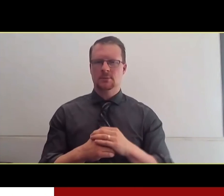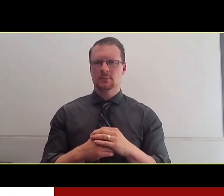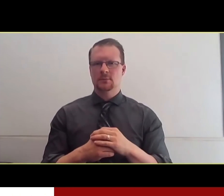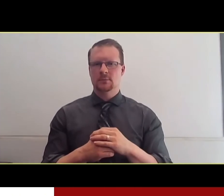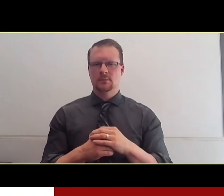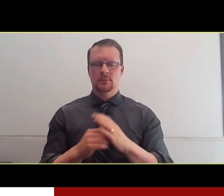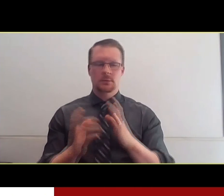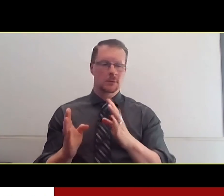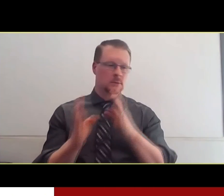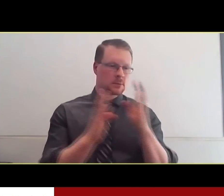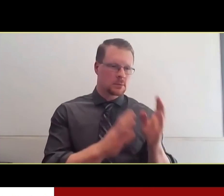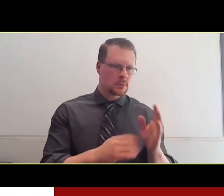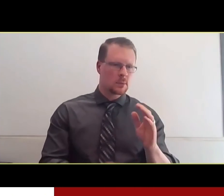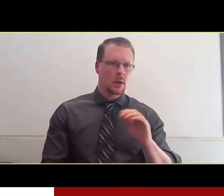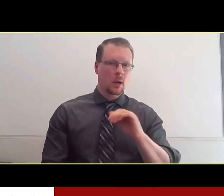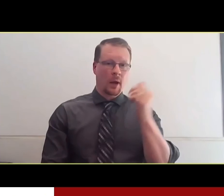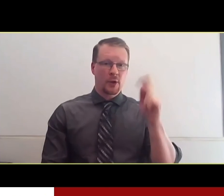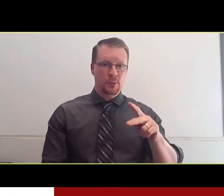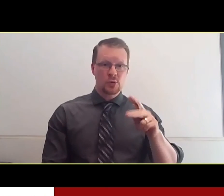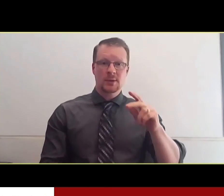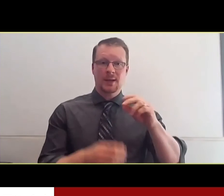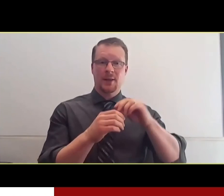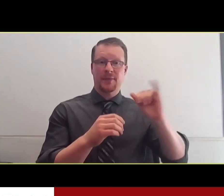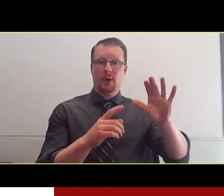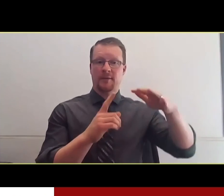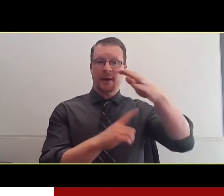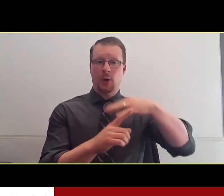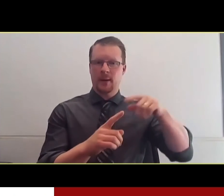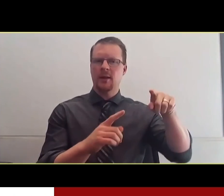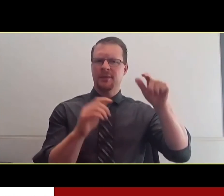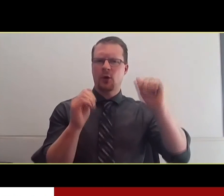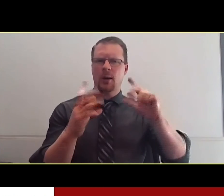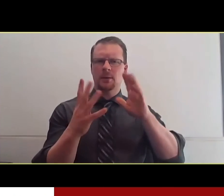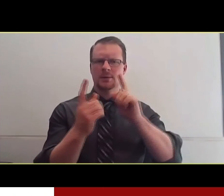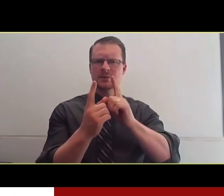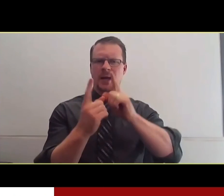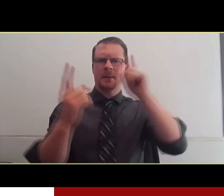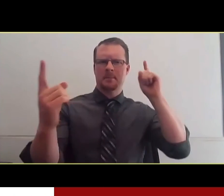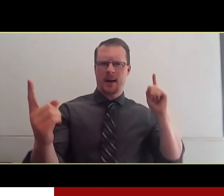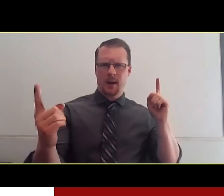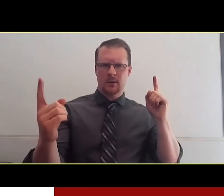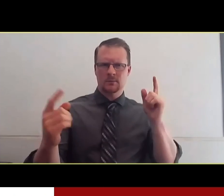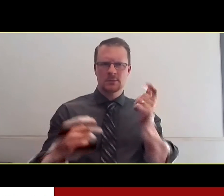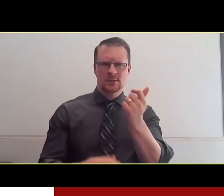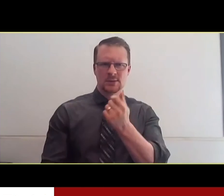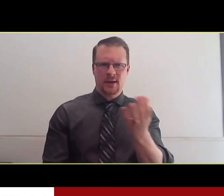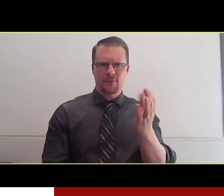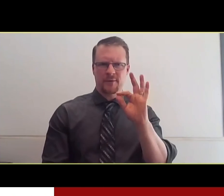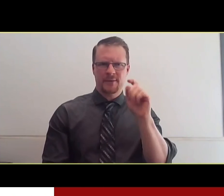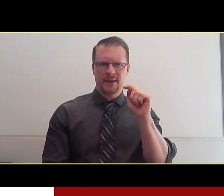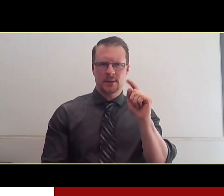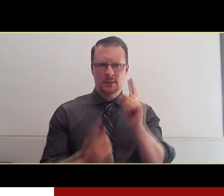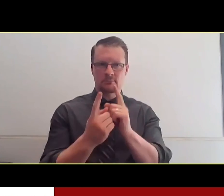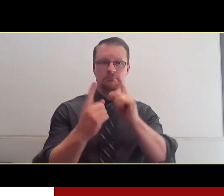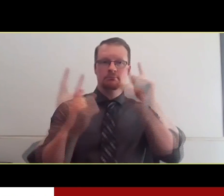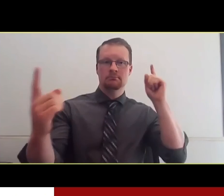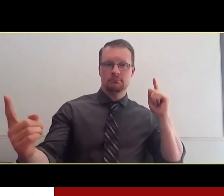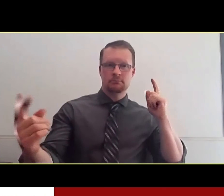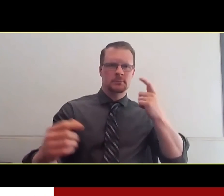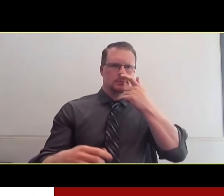who don't want to pull down their masks is one effective communication strategy. In other environments they might distance several feet